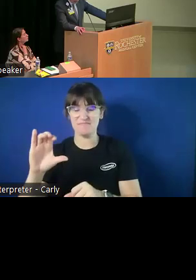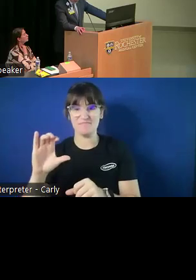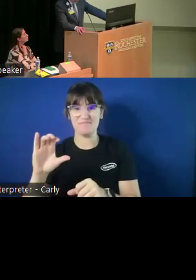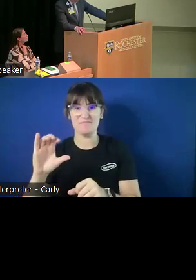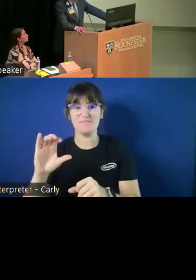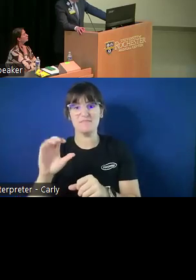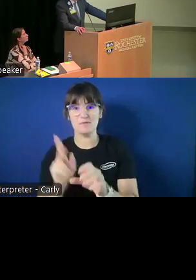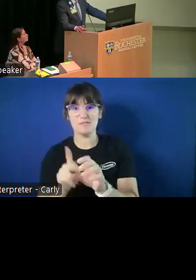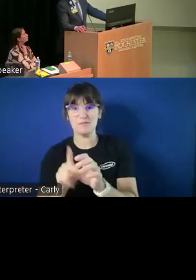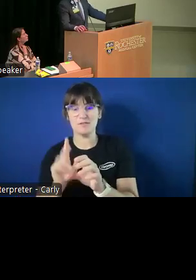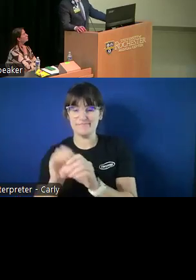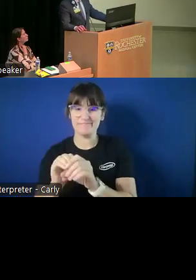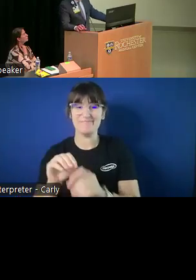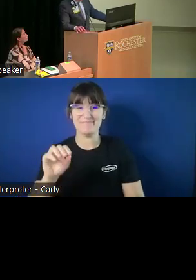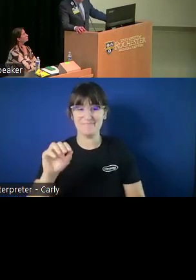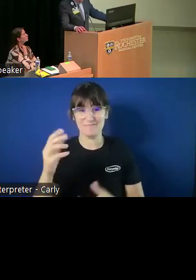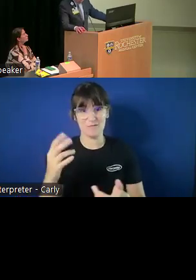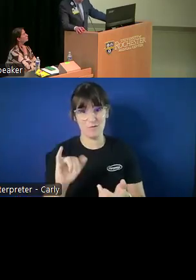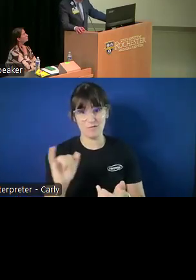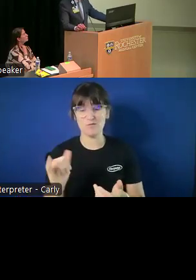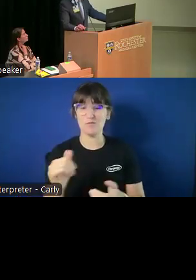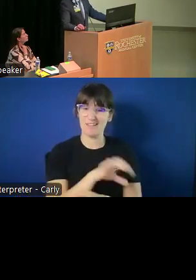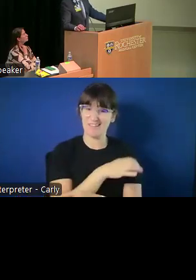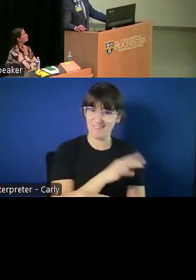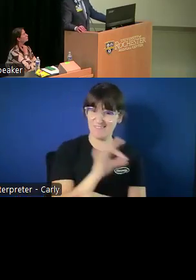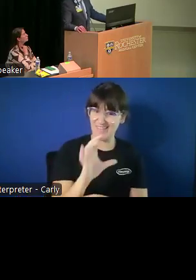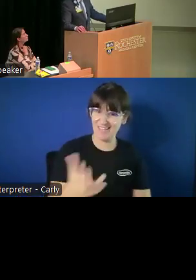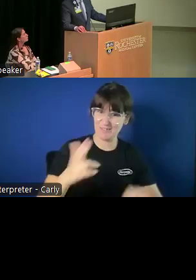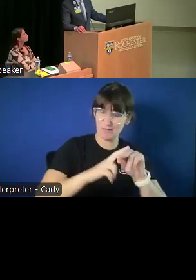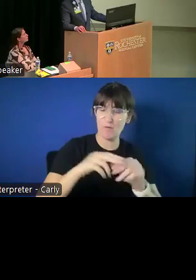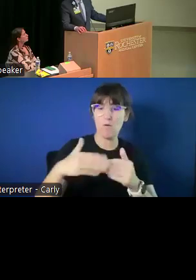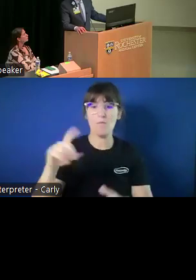62% increase in participation of clinical faculty close to 100% of the research faculty that we